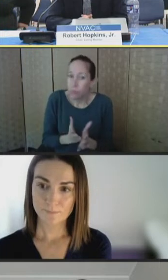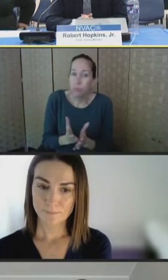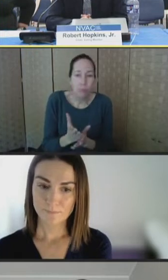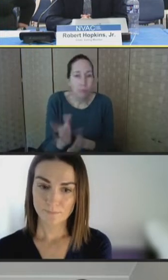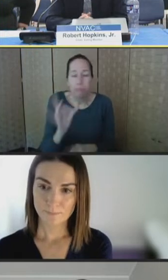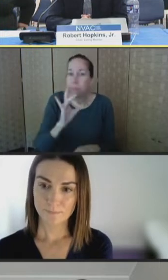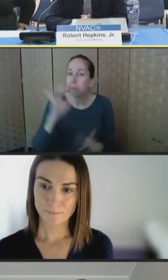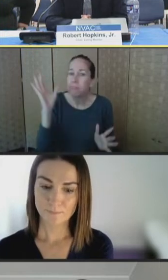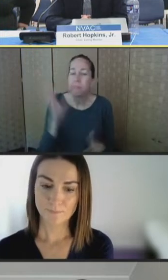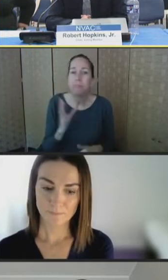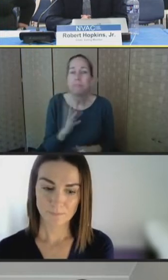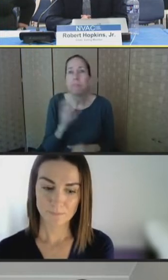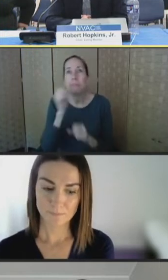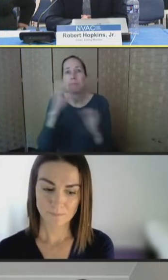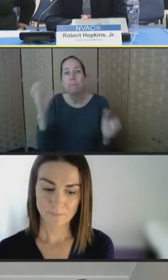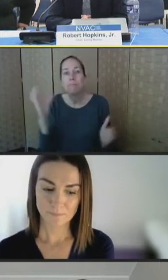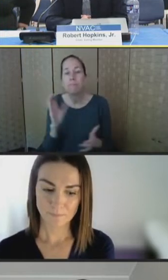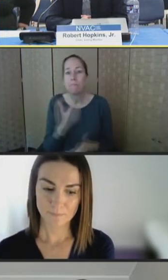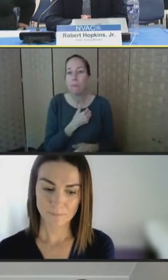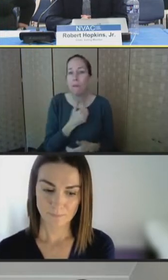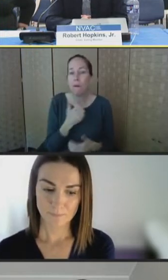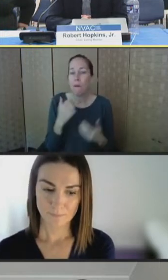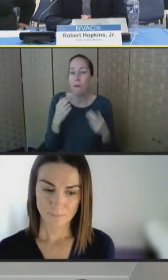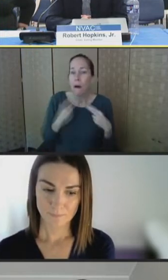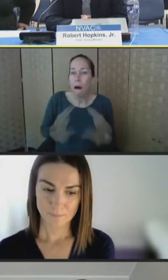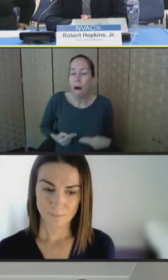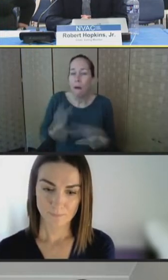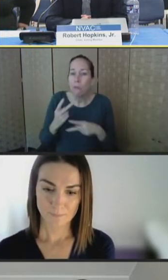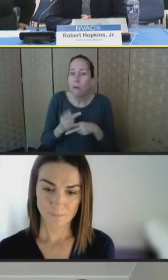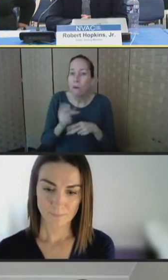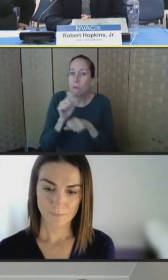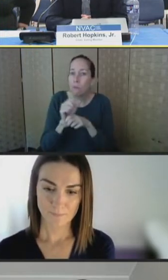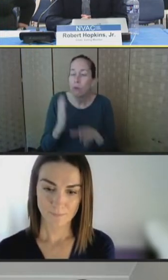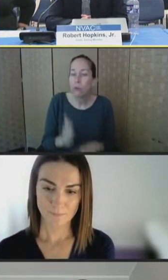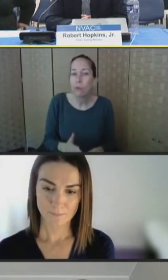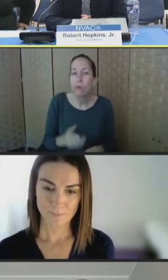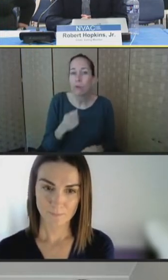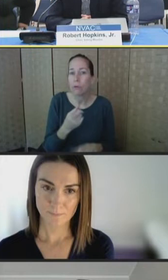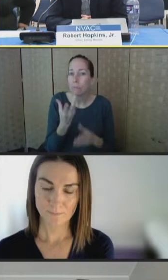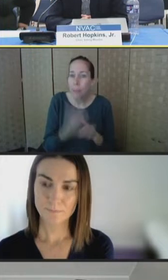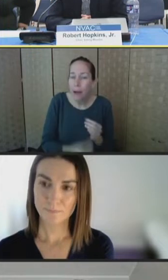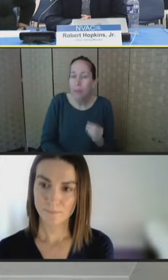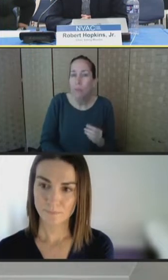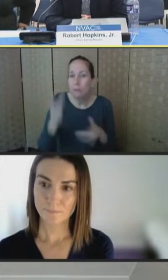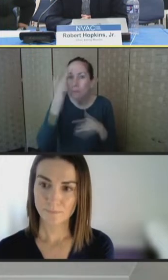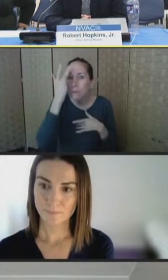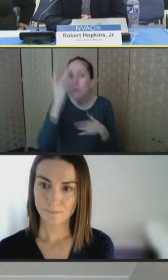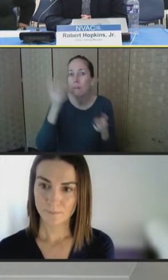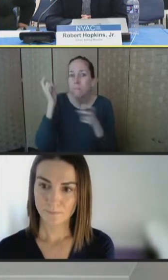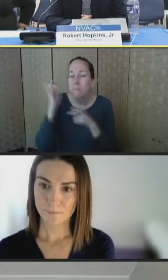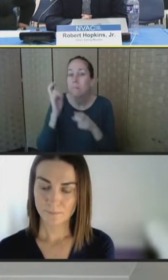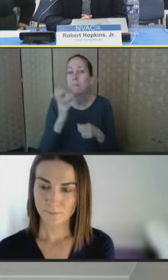itself, as to -- as well as those who have stepped away from their careers in healthcare.